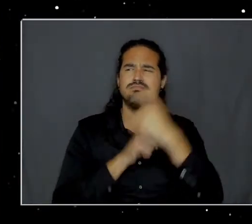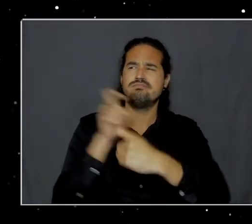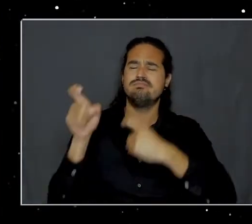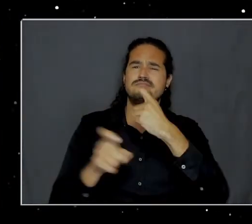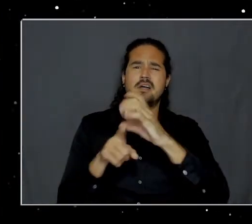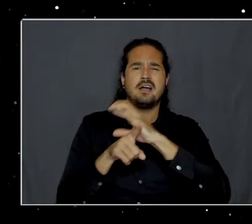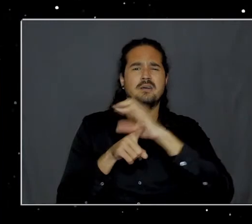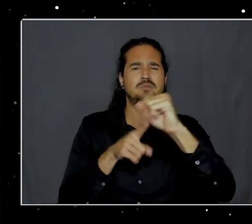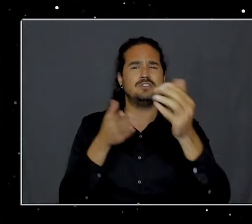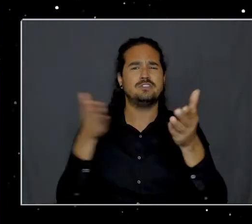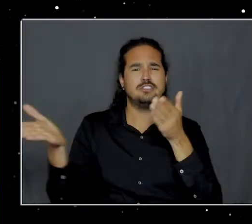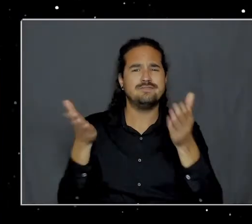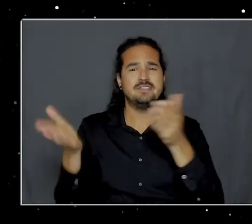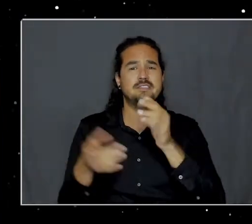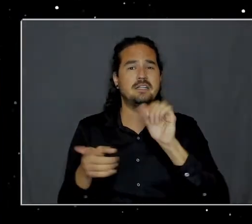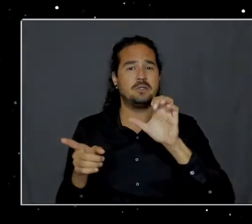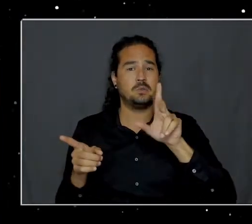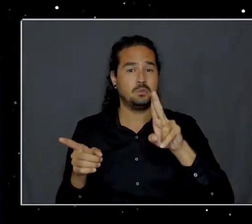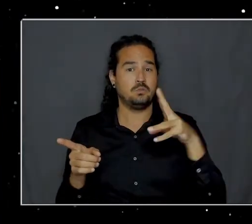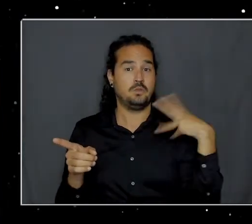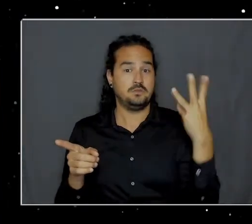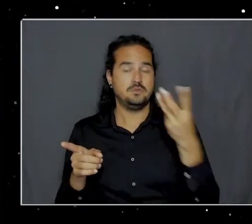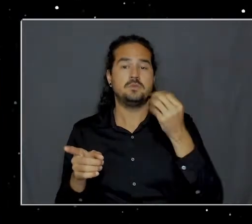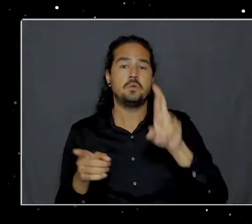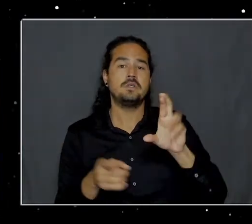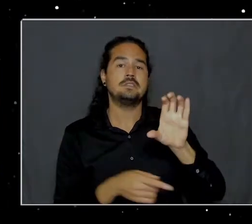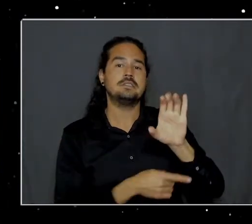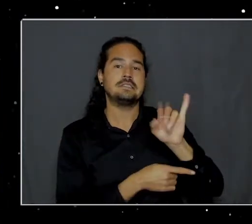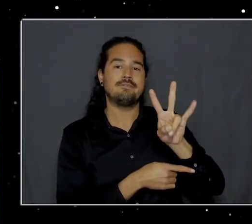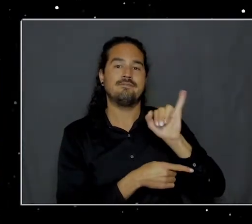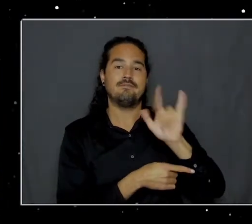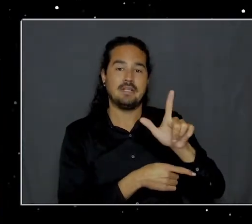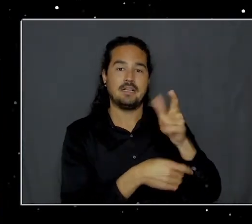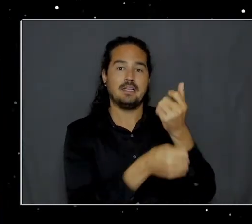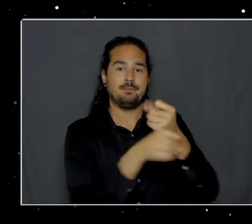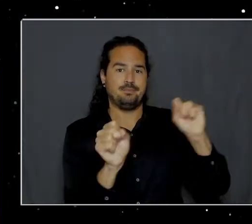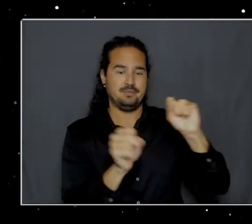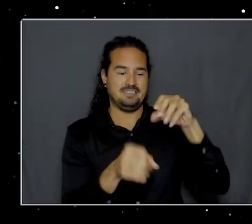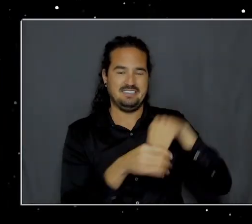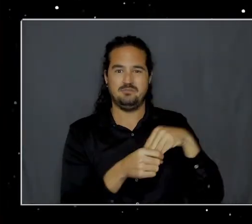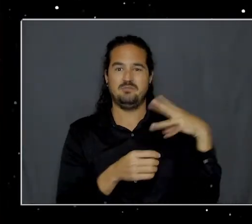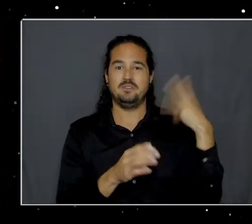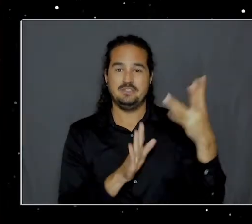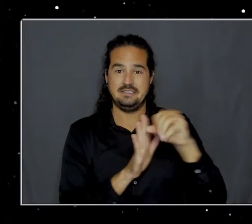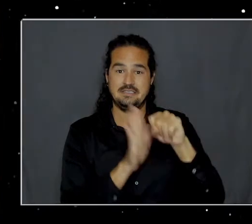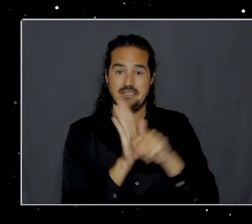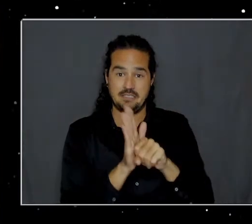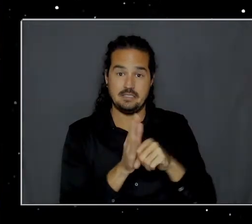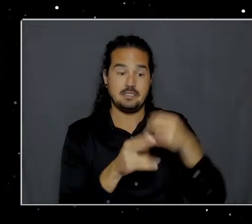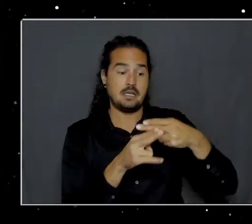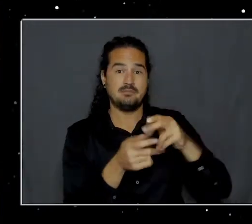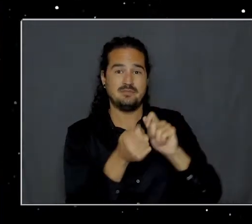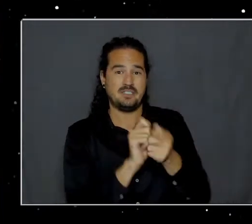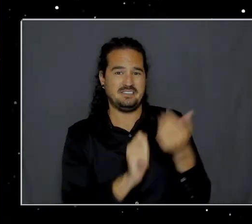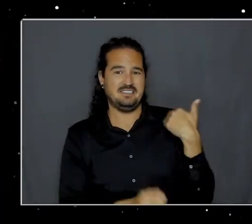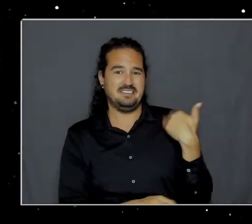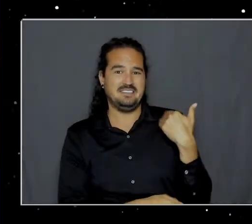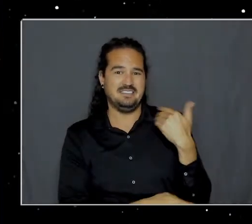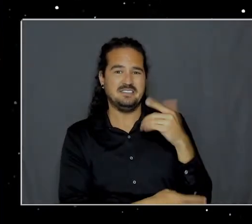CONTRIBUTIONS TO ACLU WASHINGTON OR CIVIL LIBERTIES IN WASHINGTON